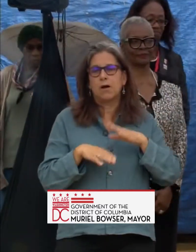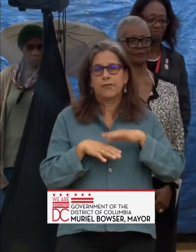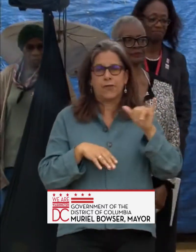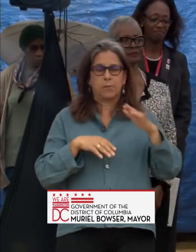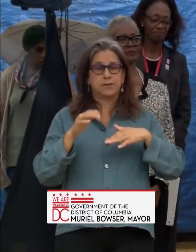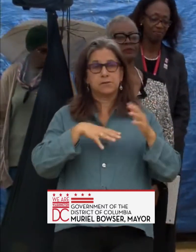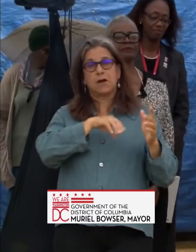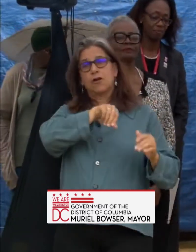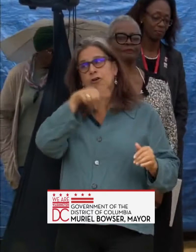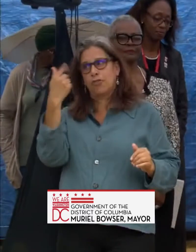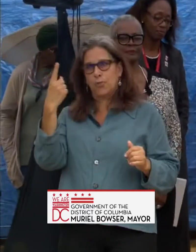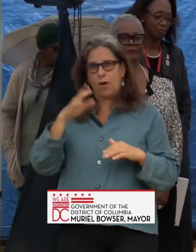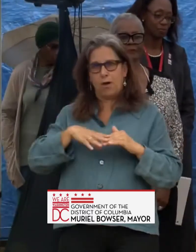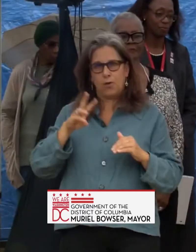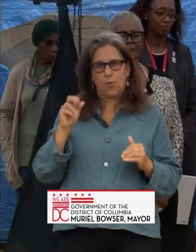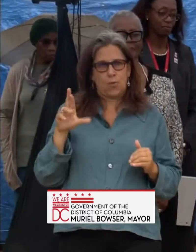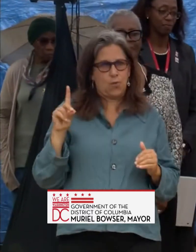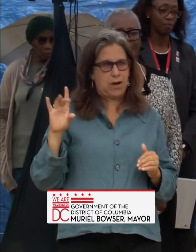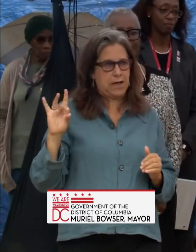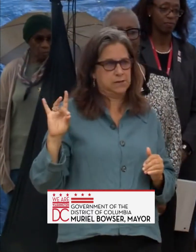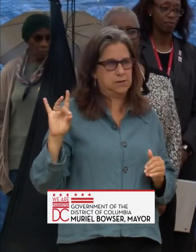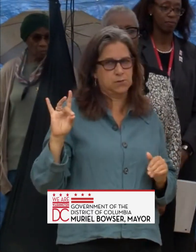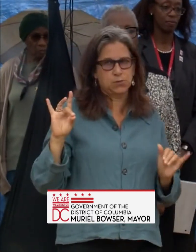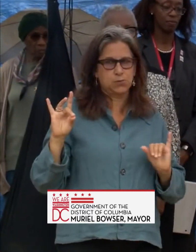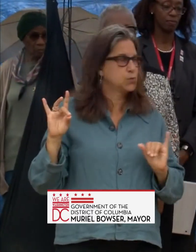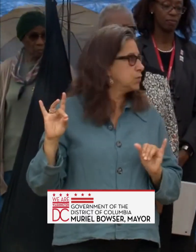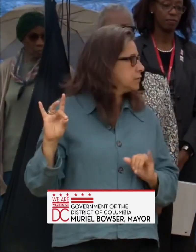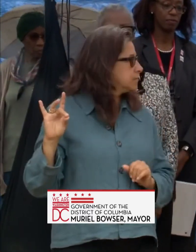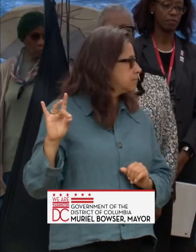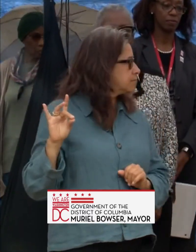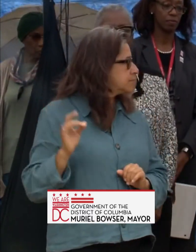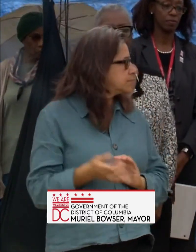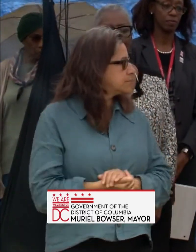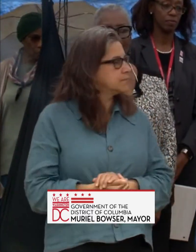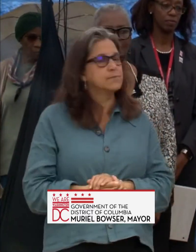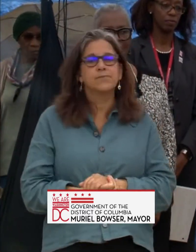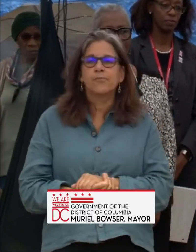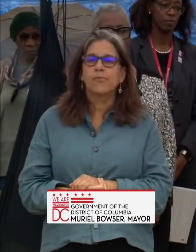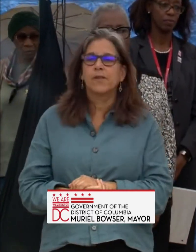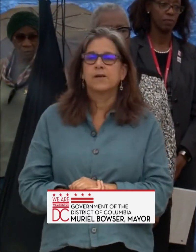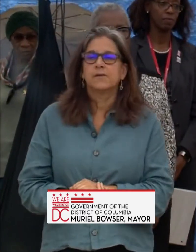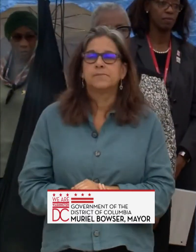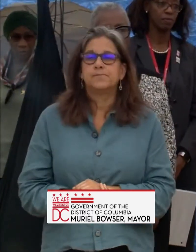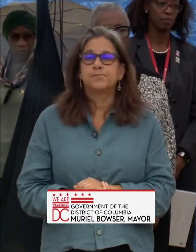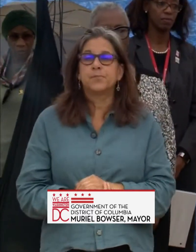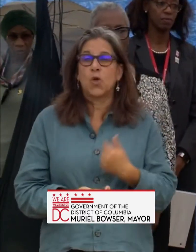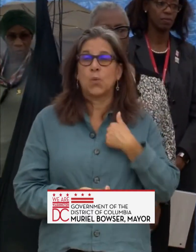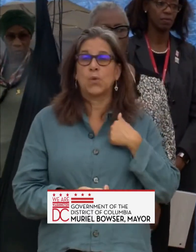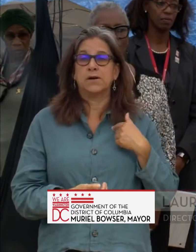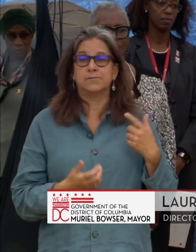SO IN EVERY COMMUNITY WE HAVE CONVENED AN ADVISORY TEAM WHERE WE CO-CHAIR WITH THE SENIOR ADMINISTRATION OFFICIAL AND AN